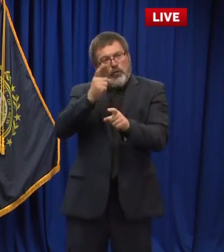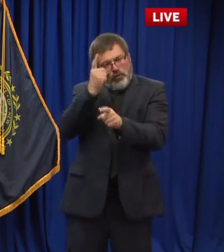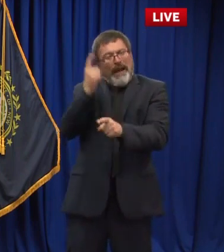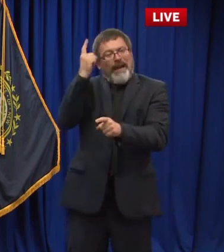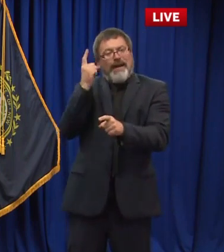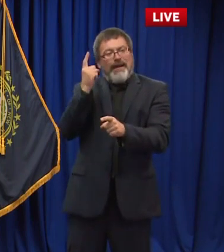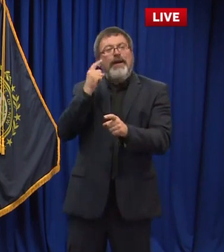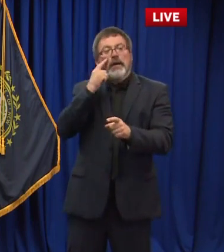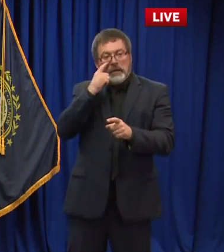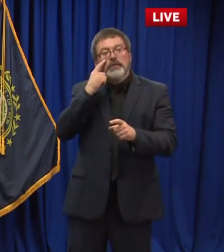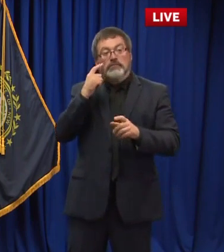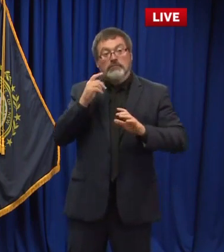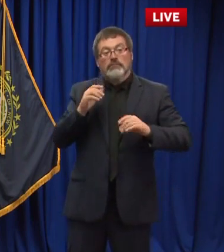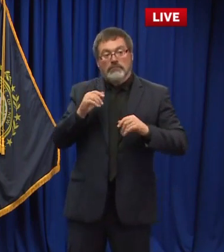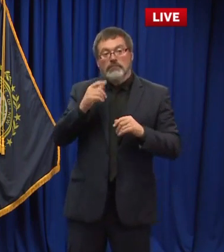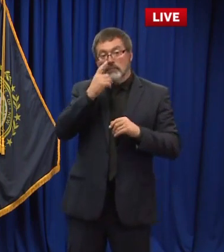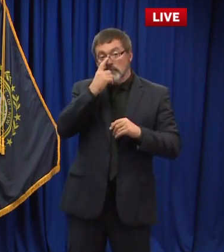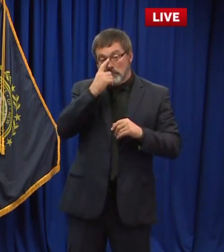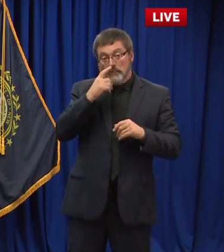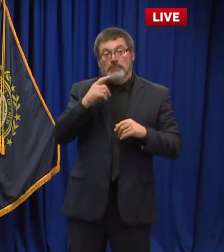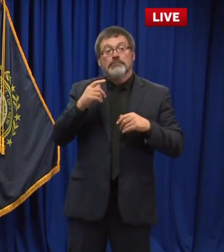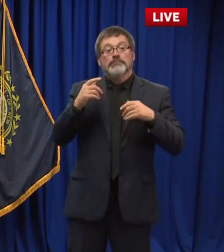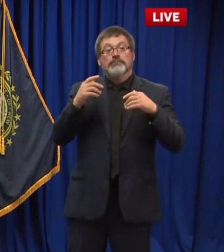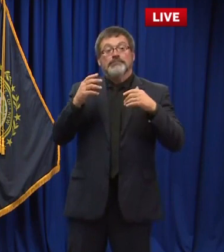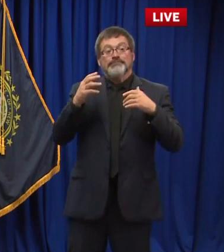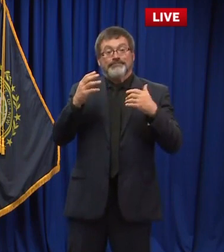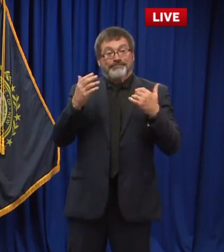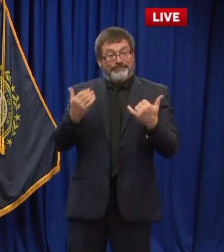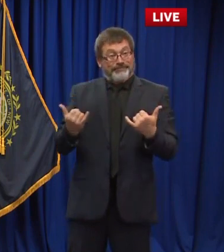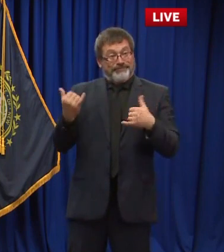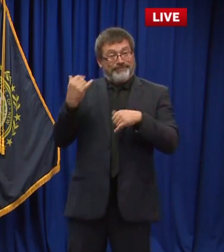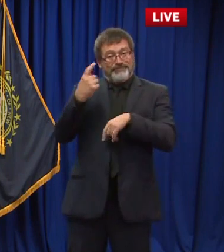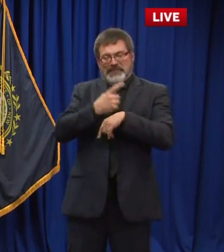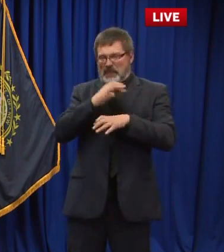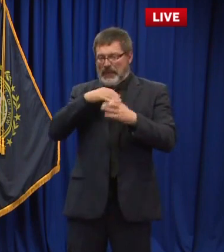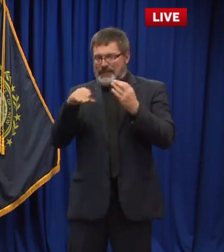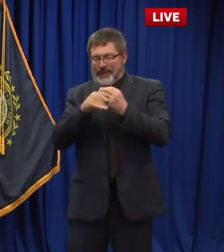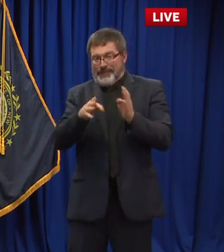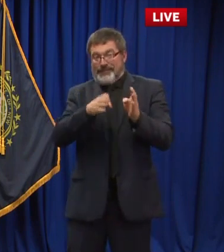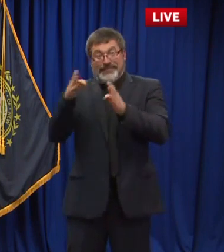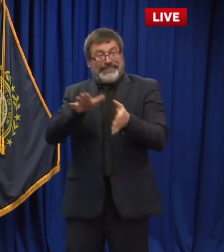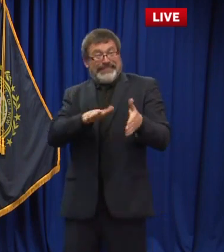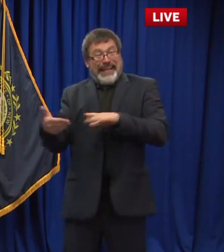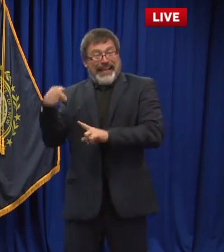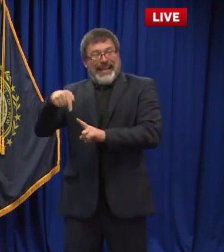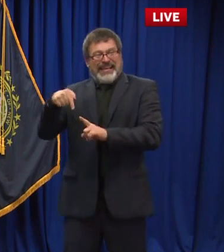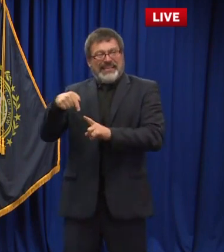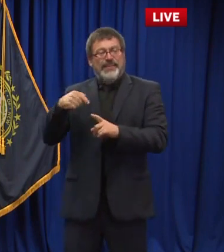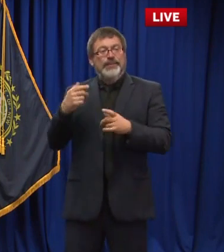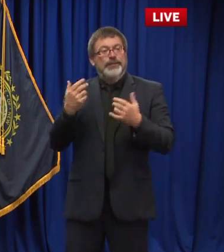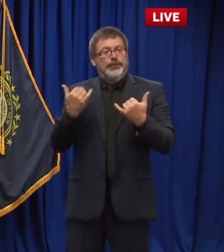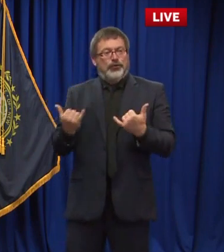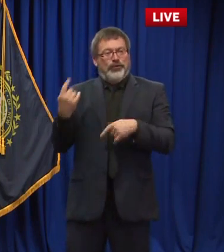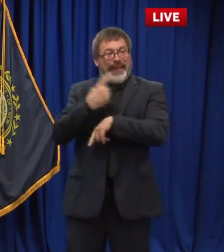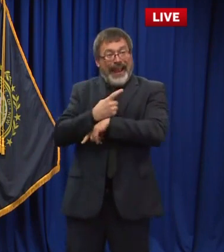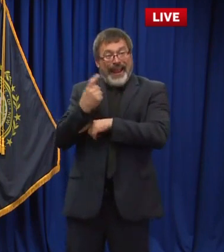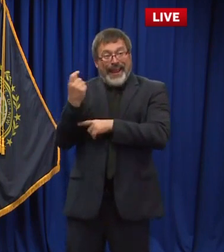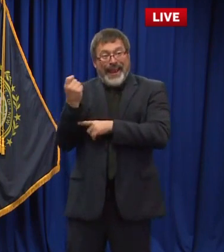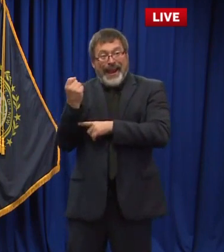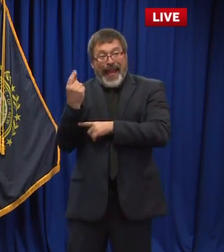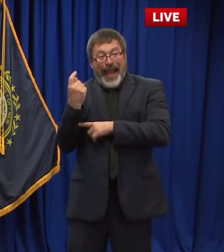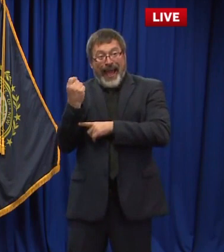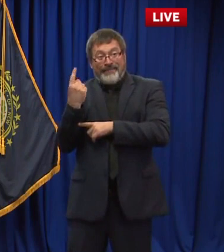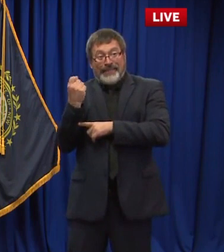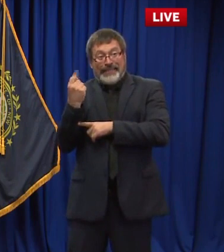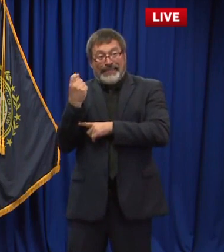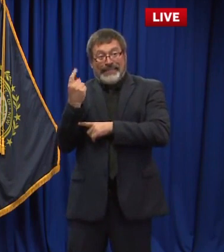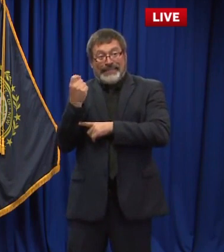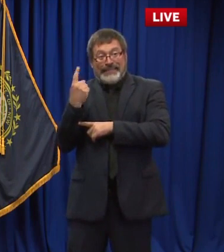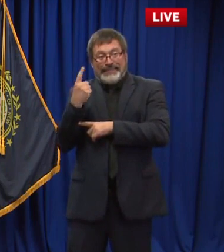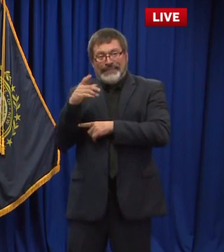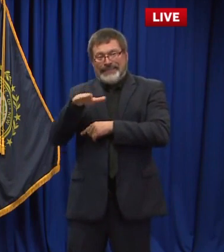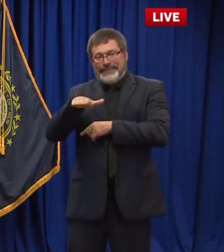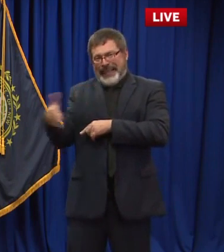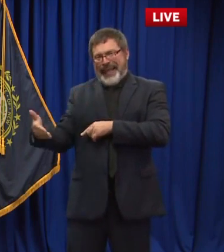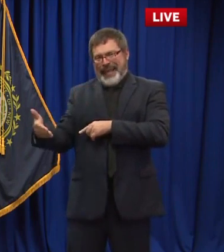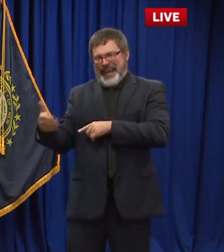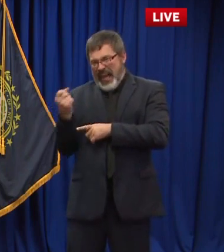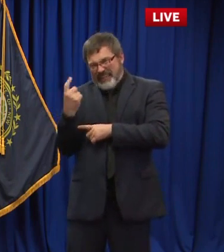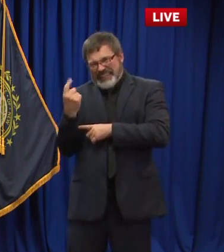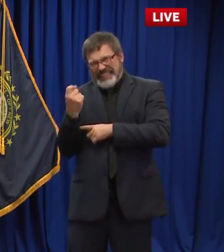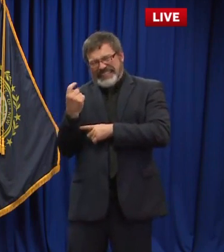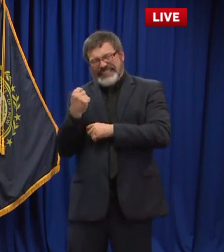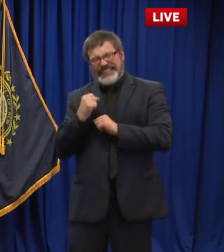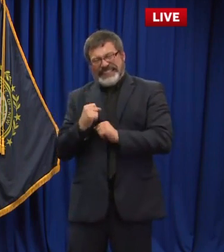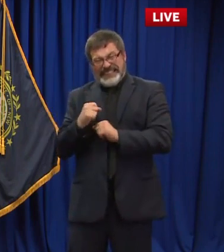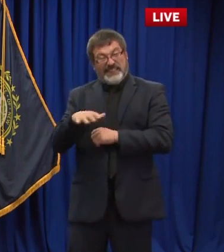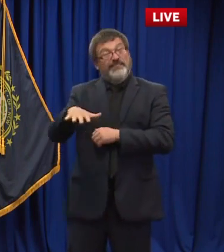WE REPORT THE NUMBER OF PEOPLE WHO HAVE DIED FROM COVID-19, AND SADLY, I HAVE TO REPORT ONE ADDITIONAL PERSON WHO HAS DIED FROM COVID-19.